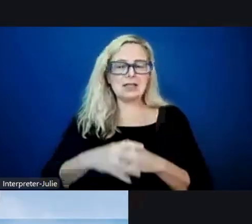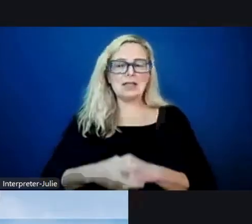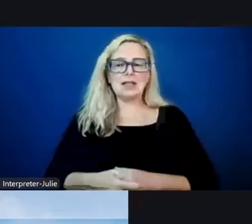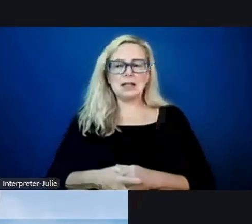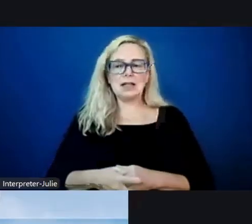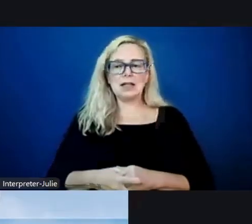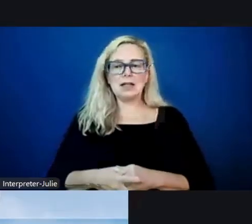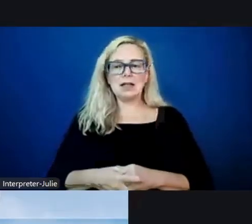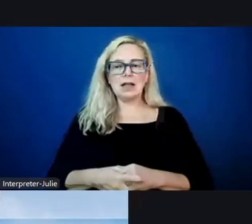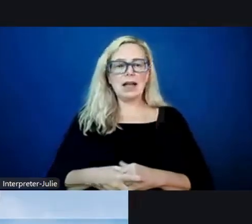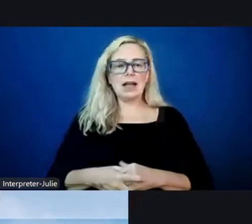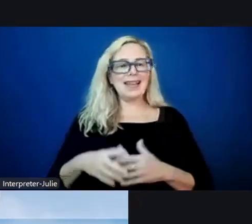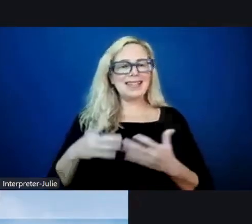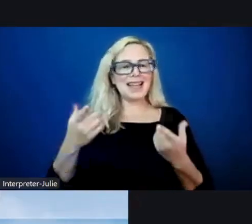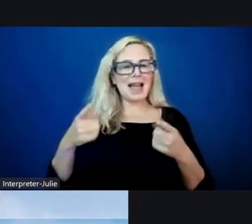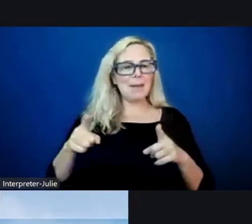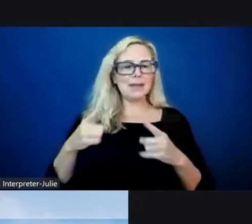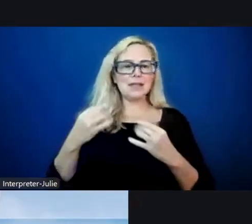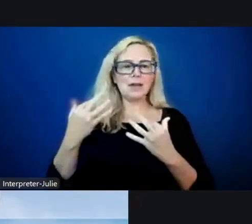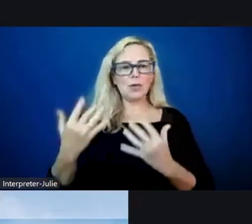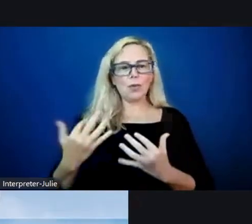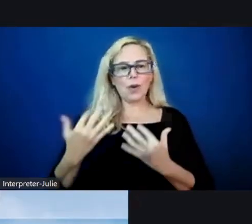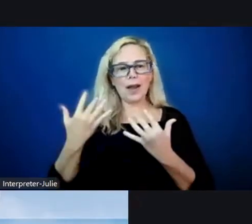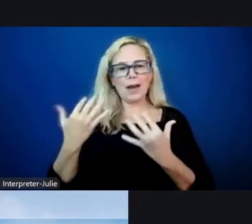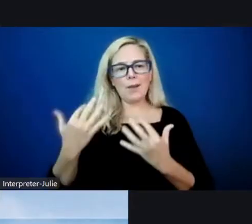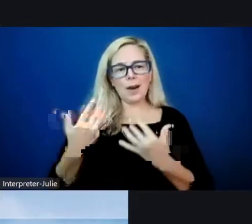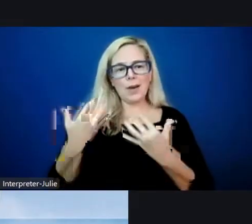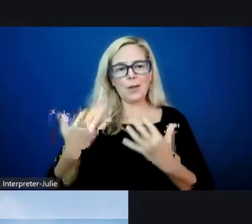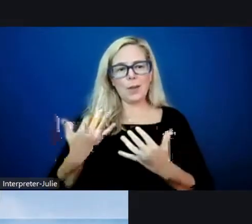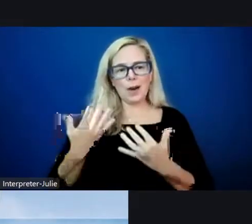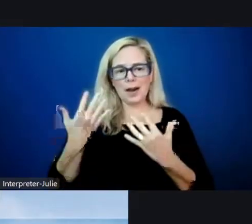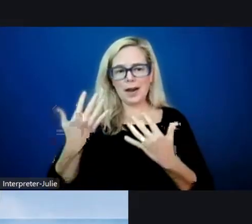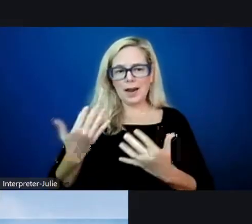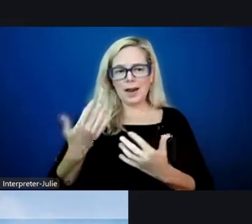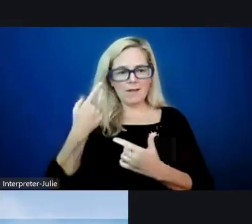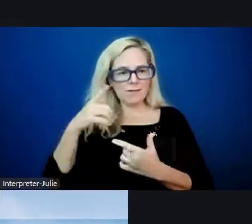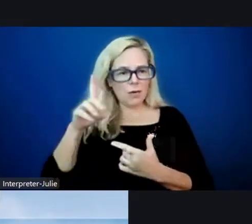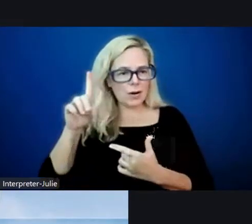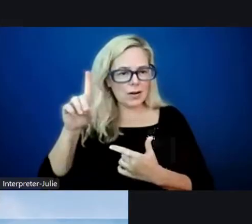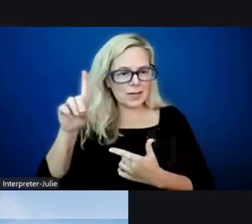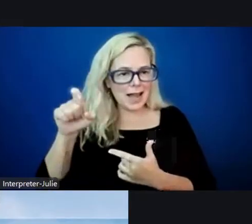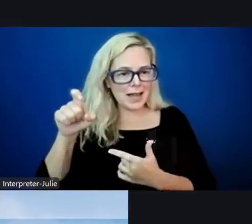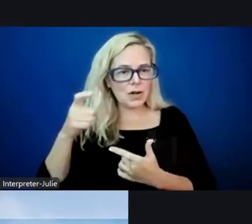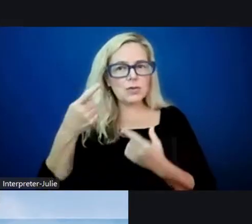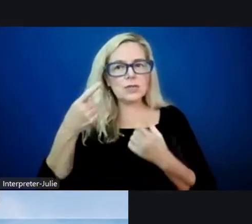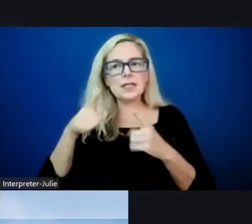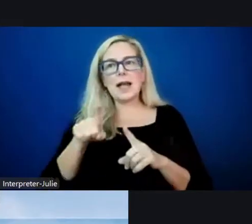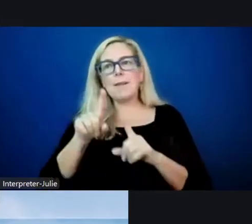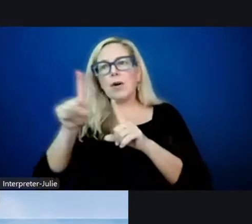diagnosis and a pattern of not being believed, especially if you have identities that